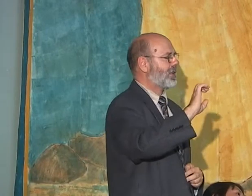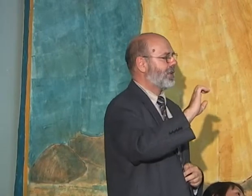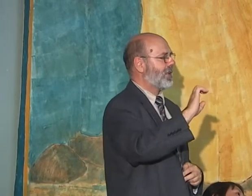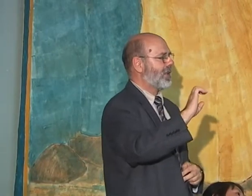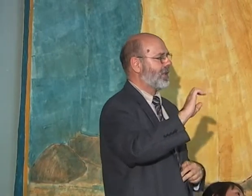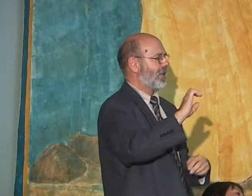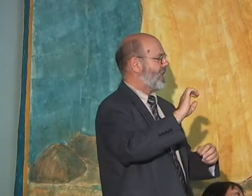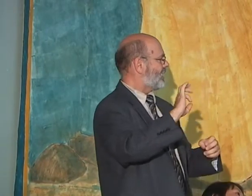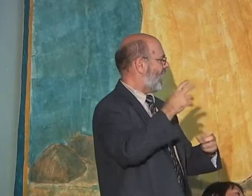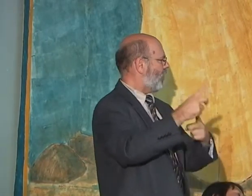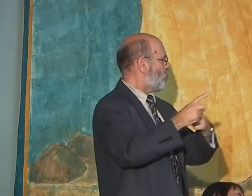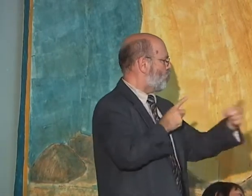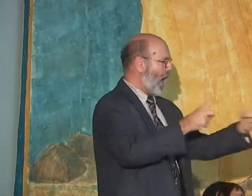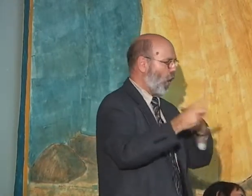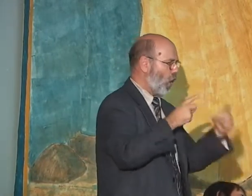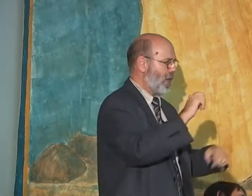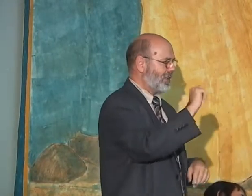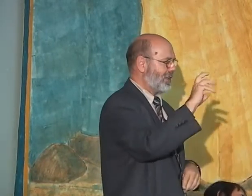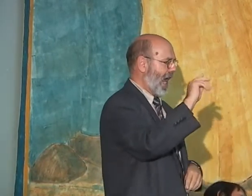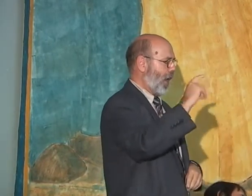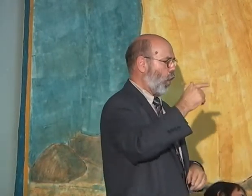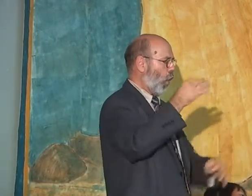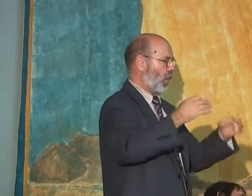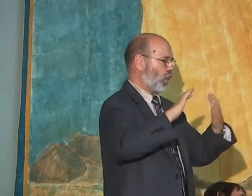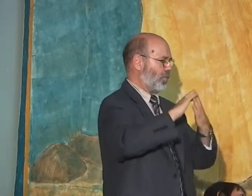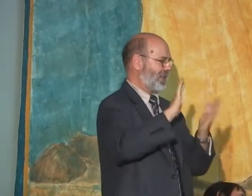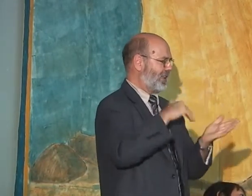As well, Kevin Lee, the Executive Director